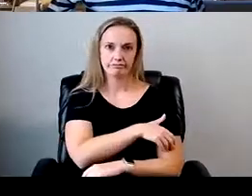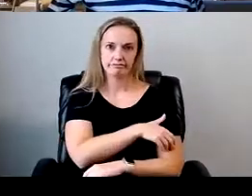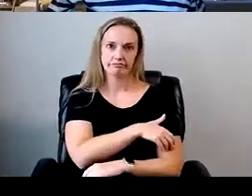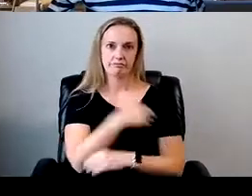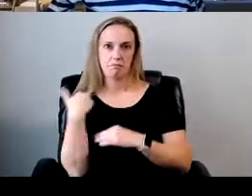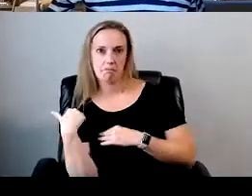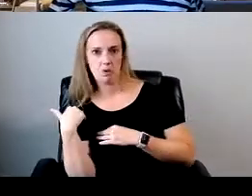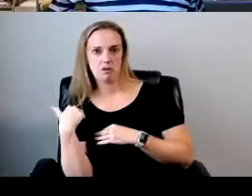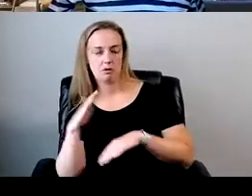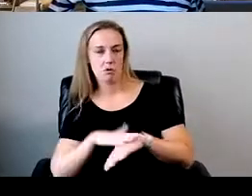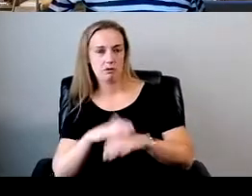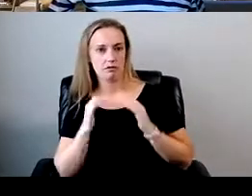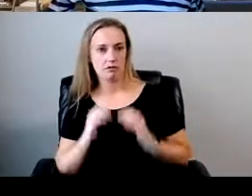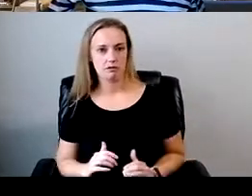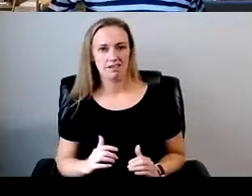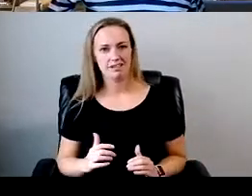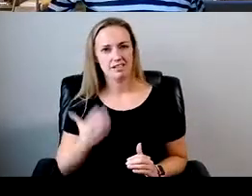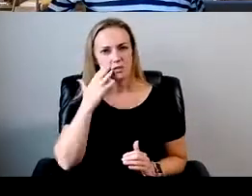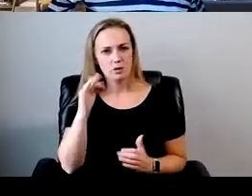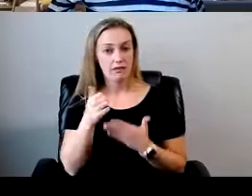So I don't know if that helped a lot, Elaine. Yeah.